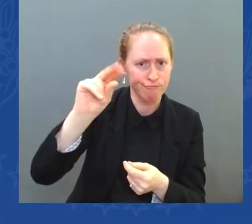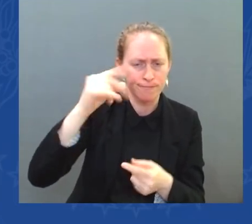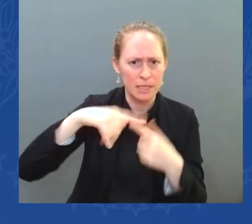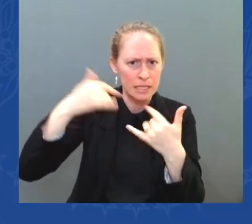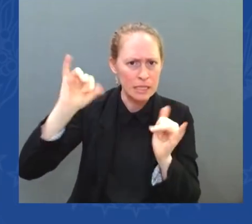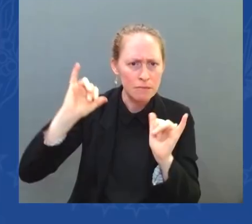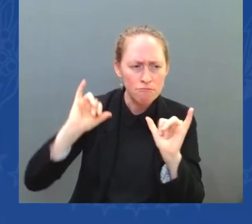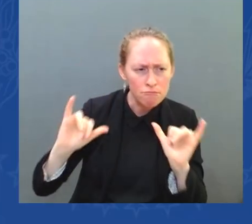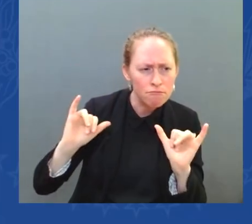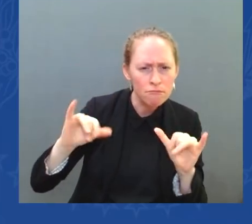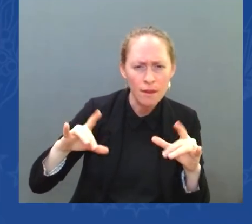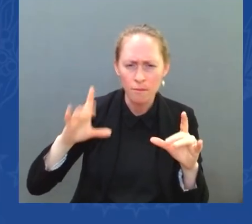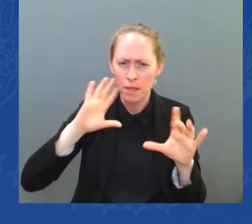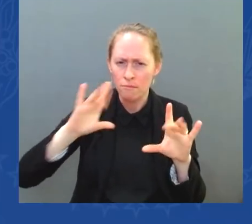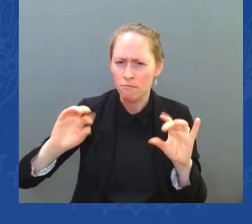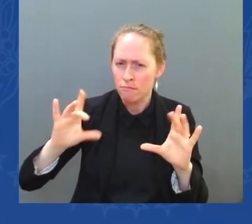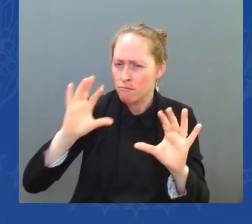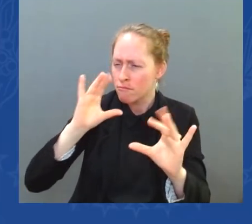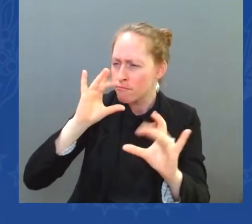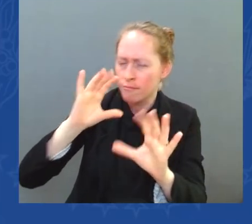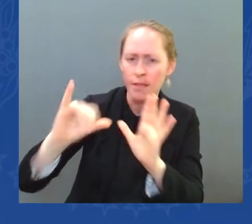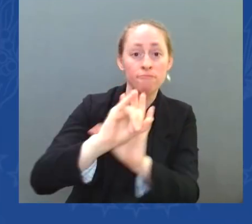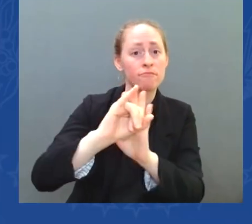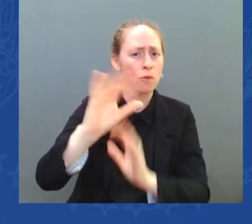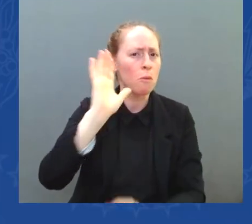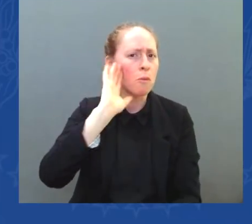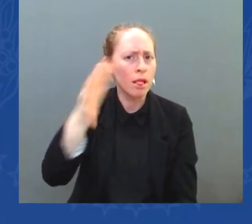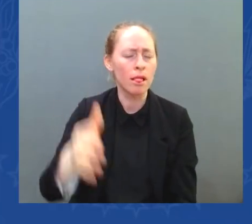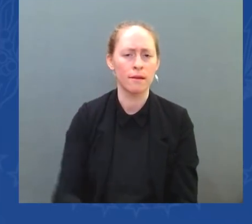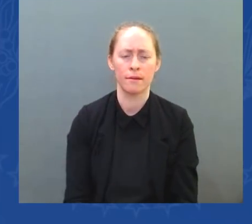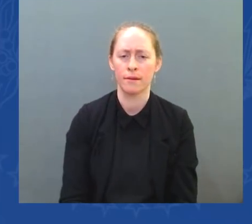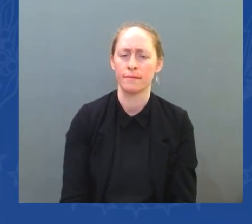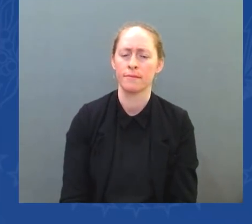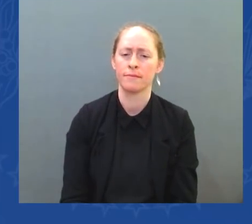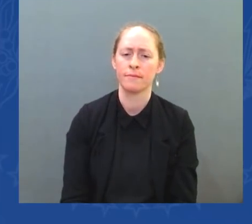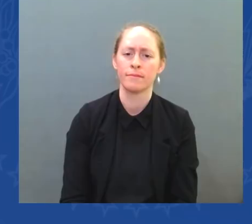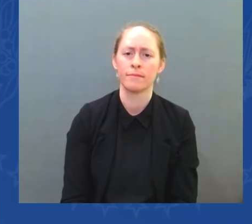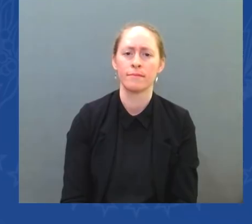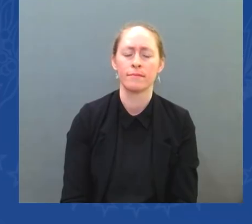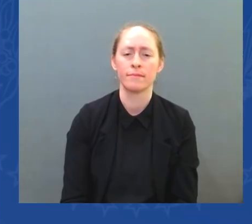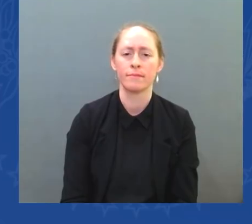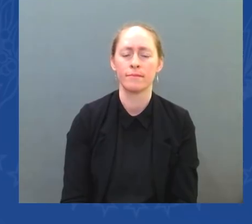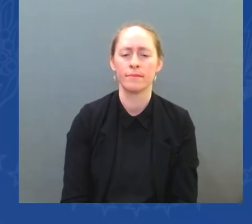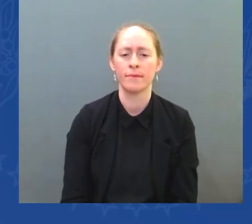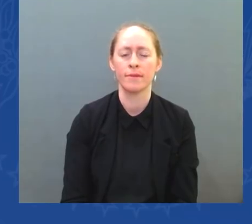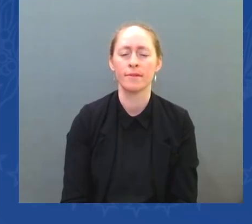Now, to the reason I'm here today. I want to thank you, Rachel. And thank you, Congresswoman Axne.